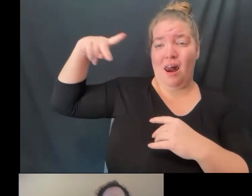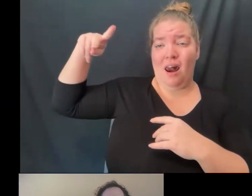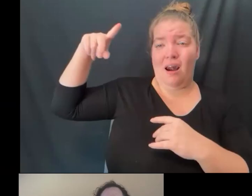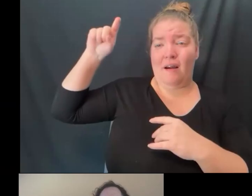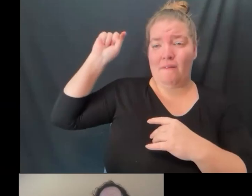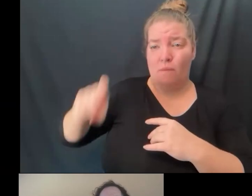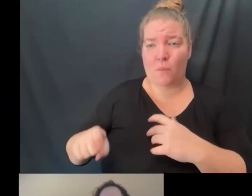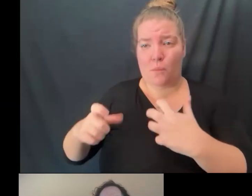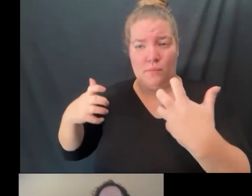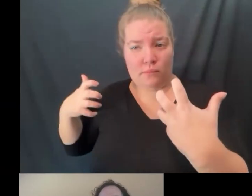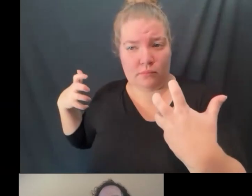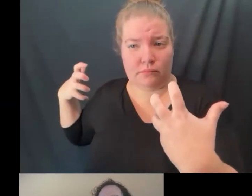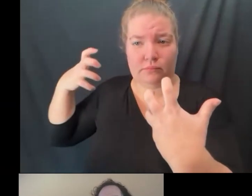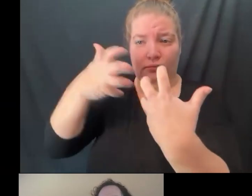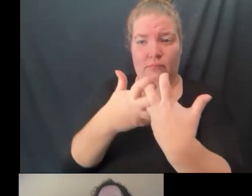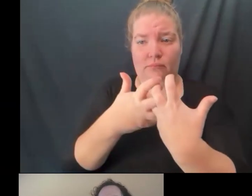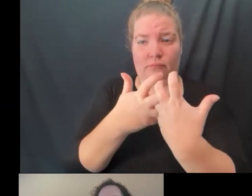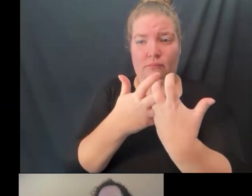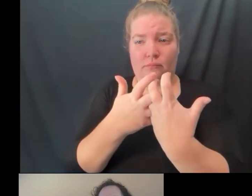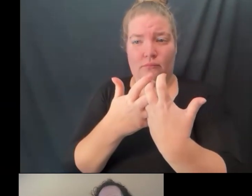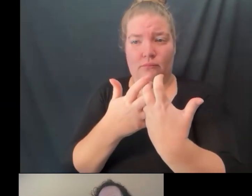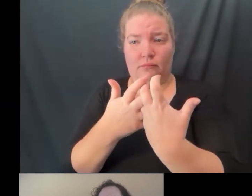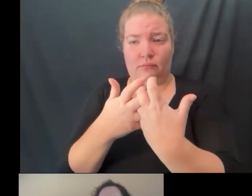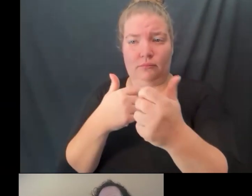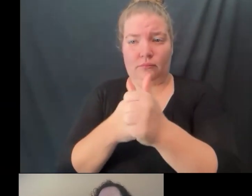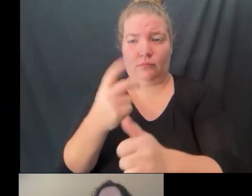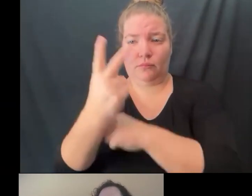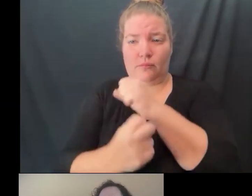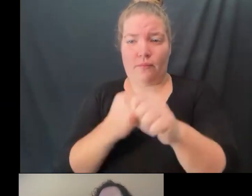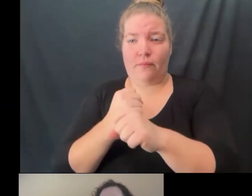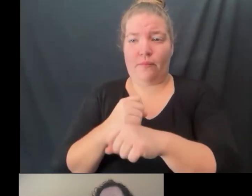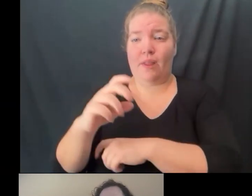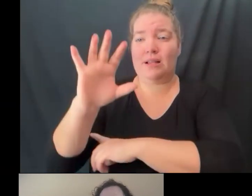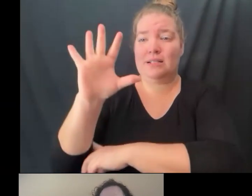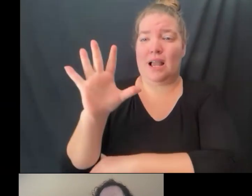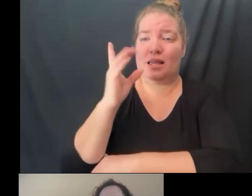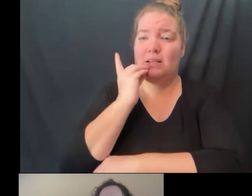for federal government entities is two years beyond the day the legislation was published.